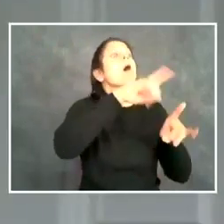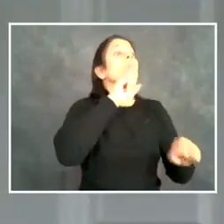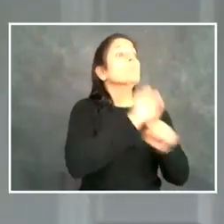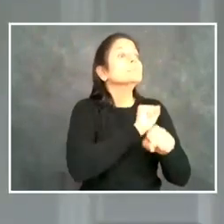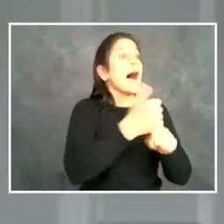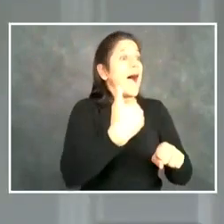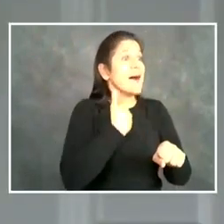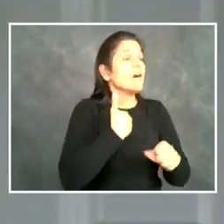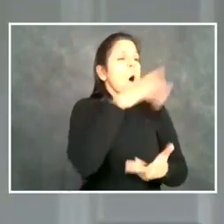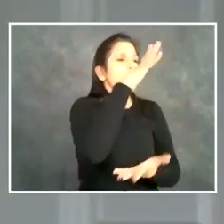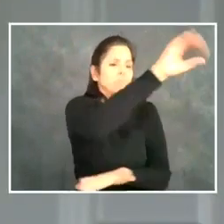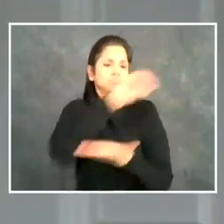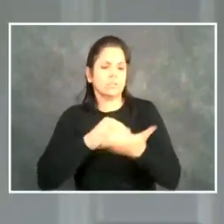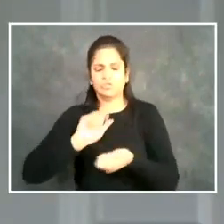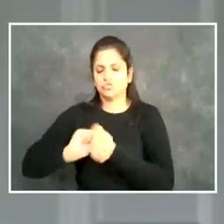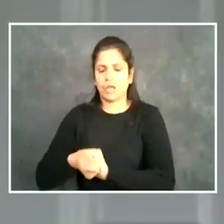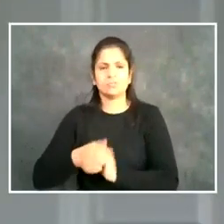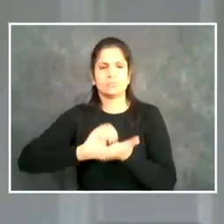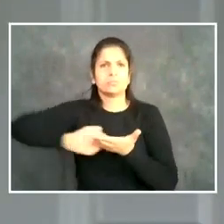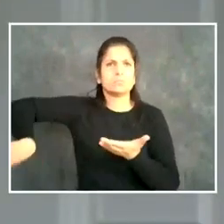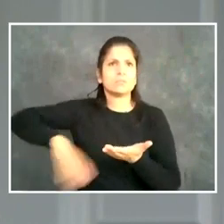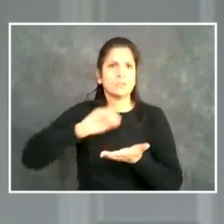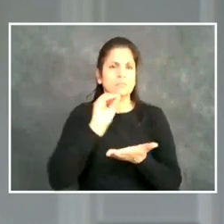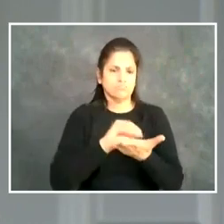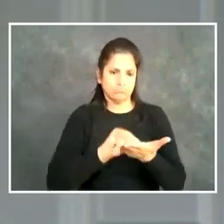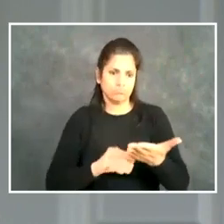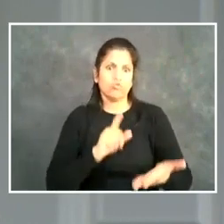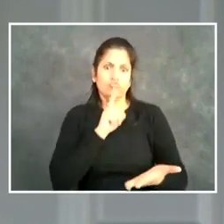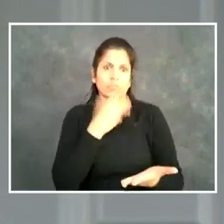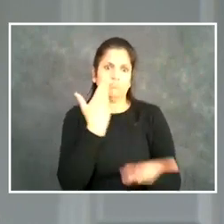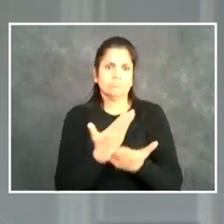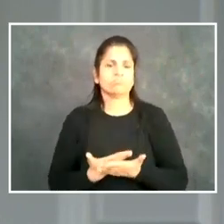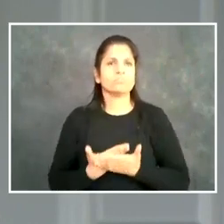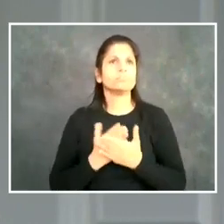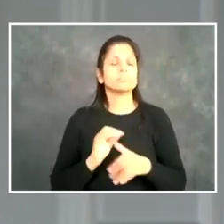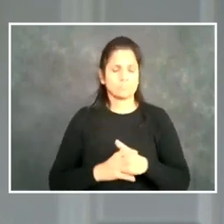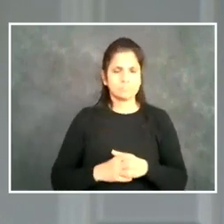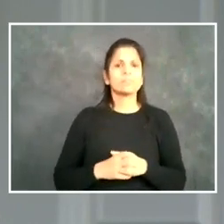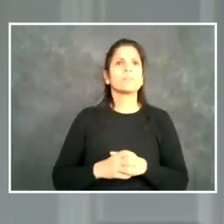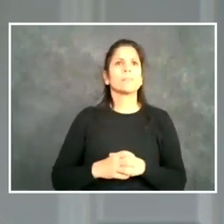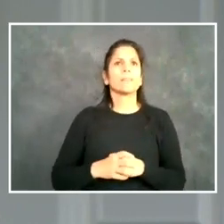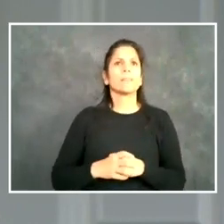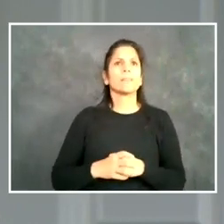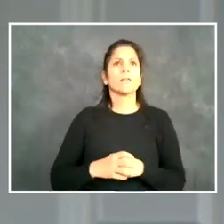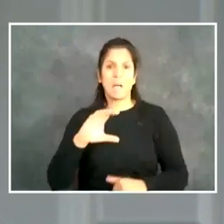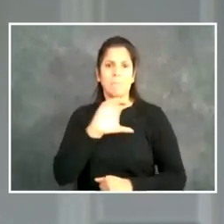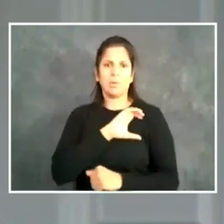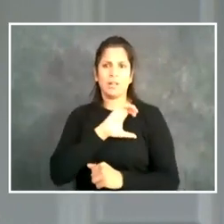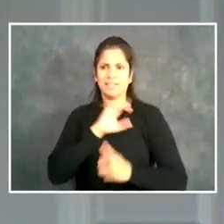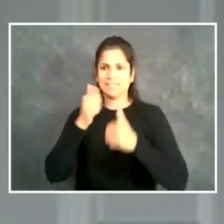BUT, THAT IS WHAT THAT MEANS. COMMISSIONER?